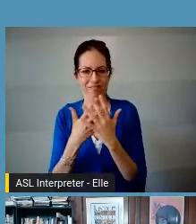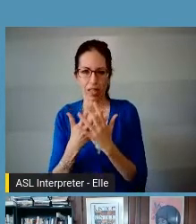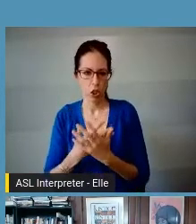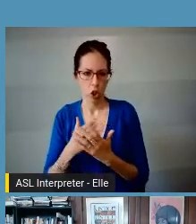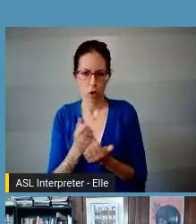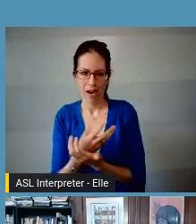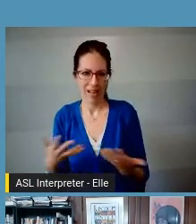speech.